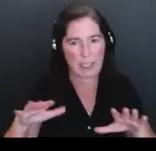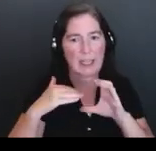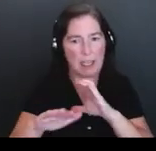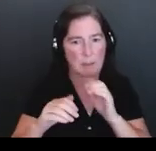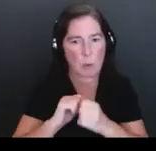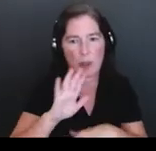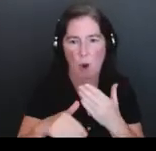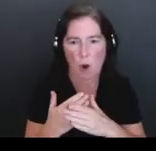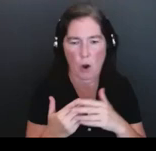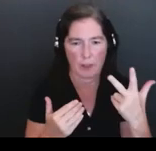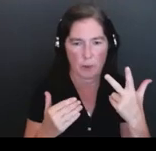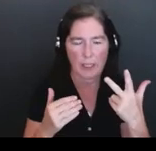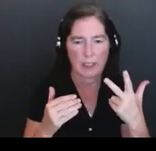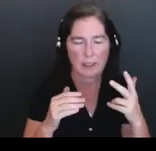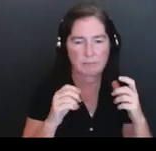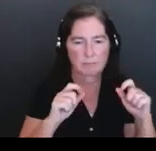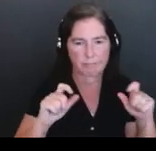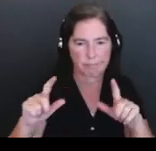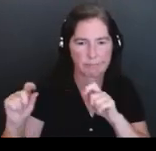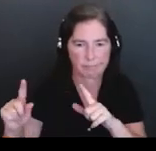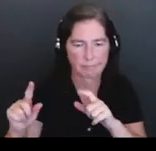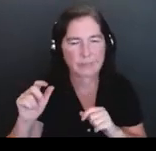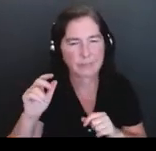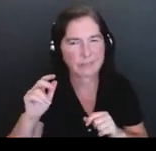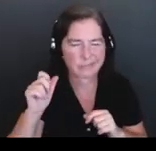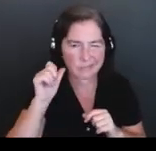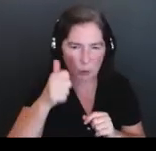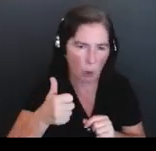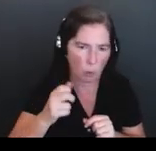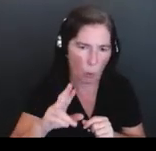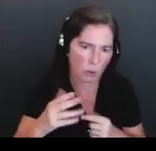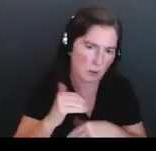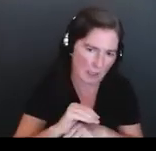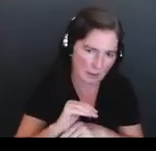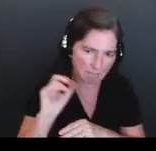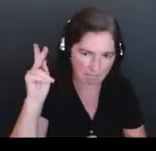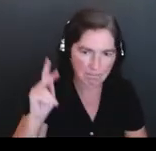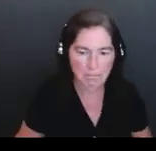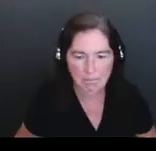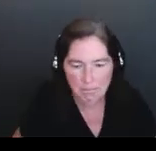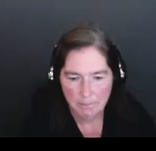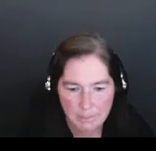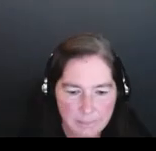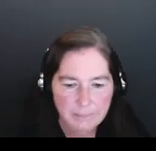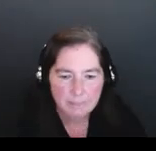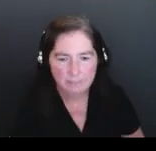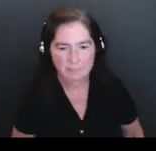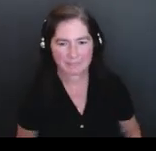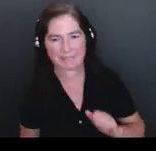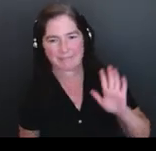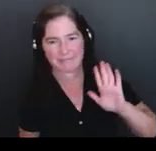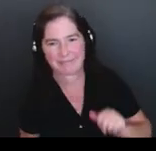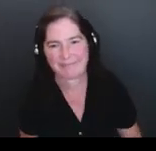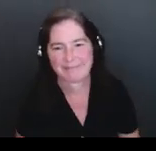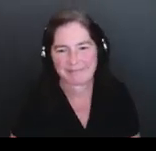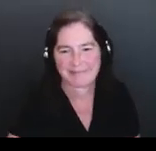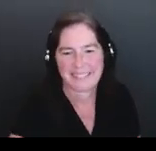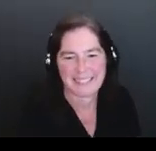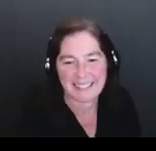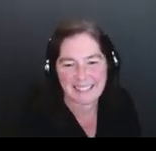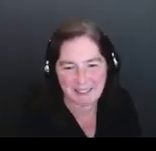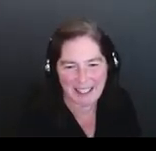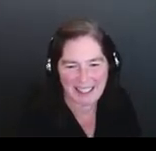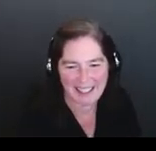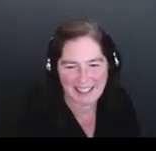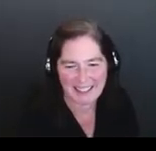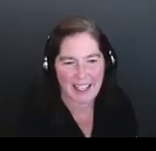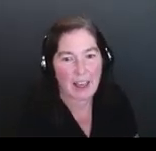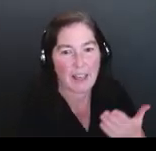Kristina: I'm just giving another minute before I end the meeting so that people can grab the slide deck, if they did not get it already.